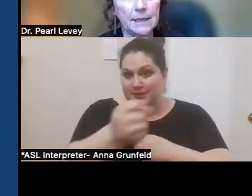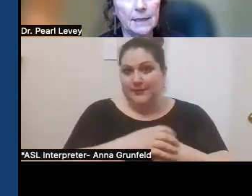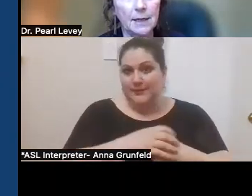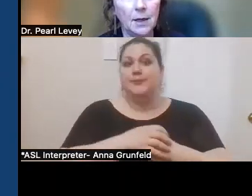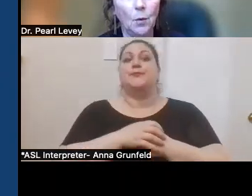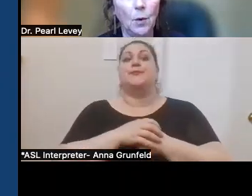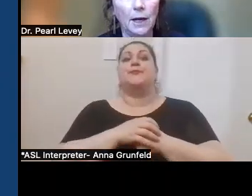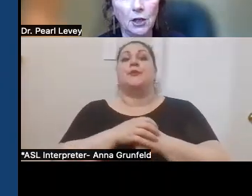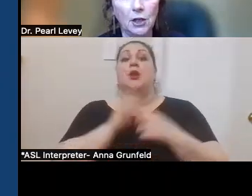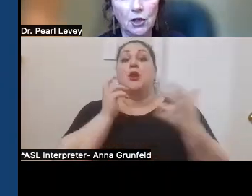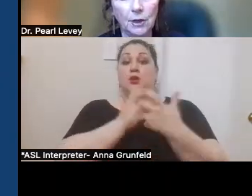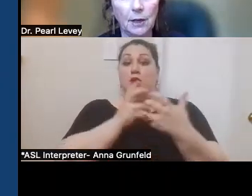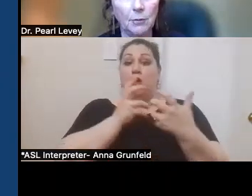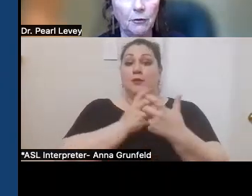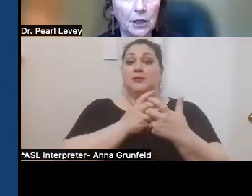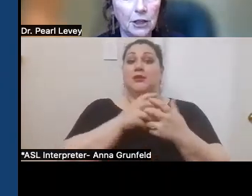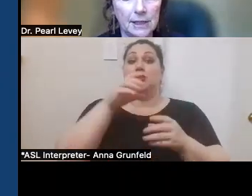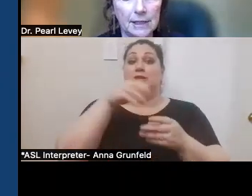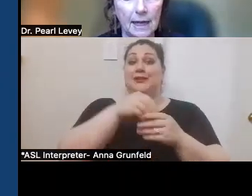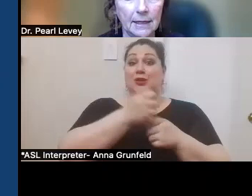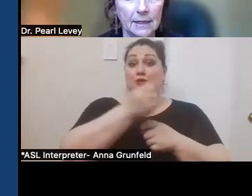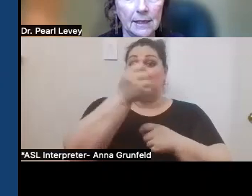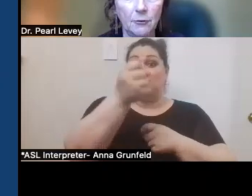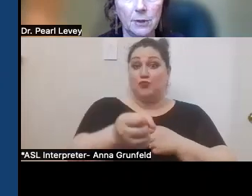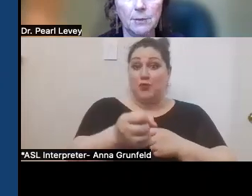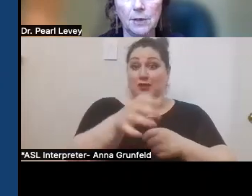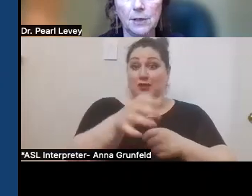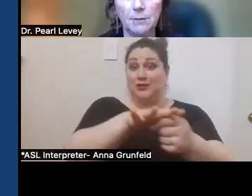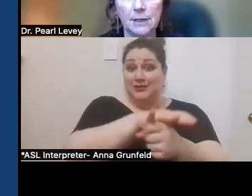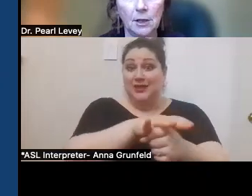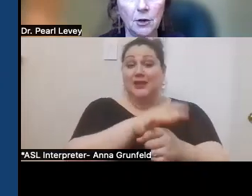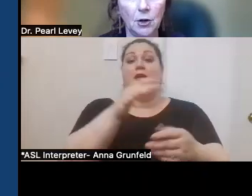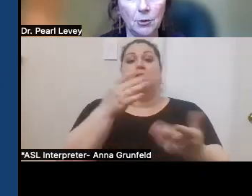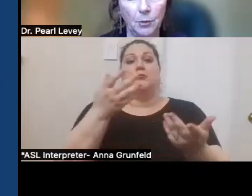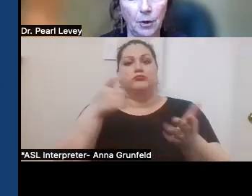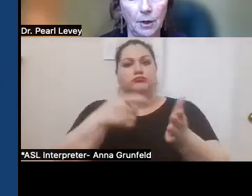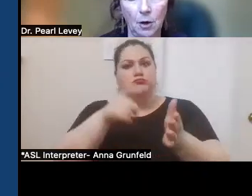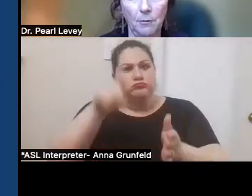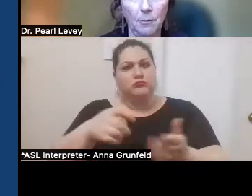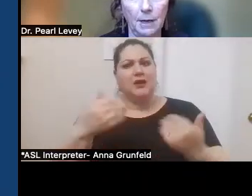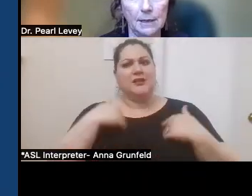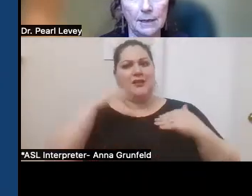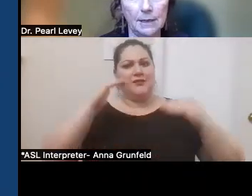while ensuring a professional standards and responsibility are not compromised.